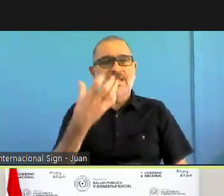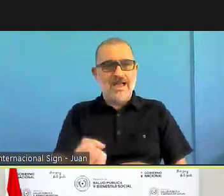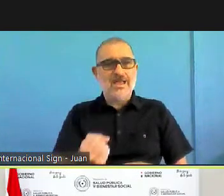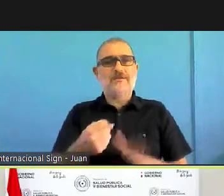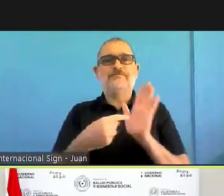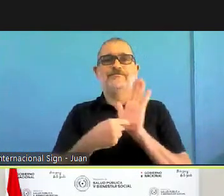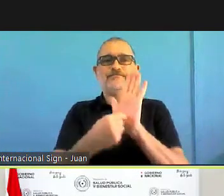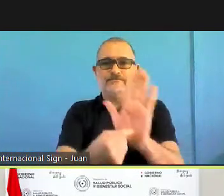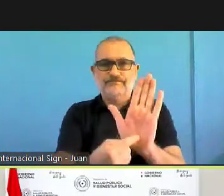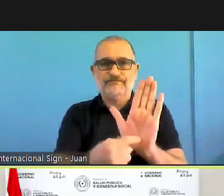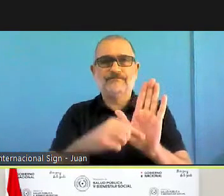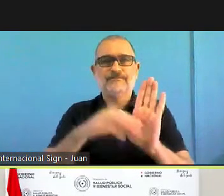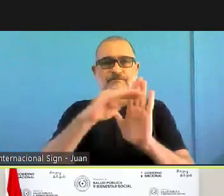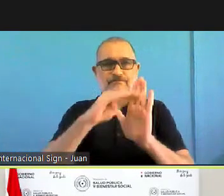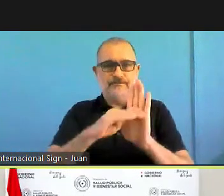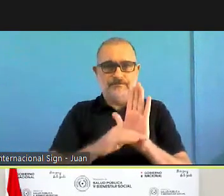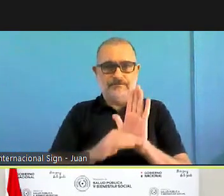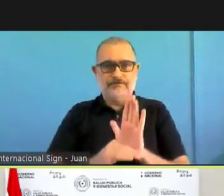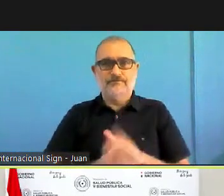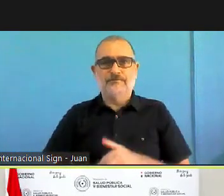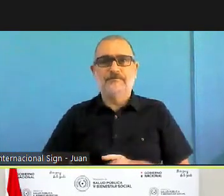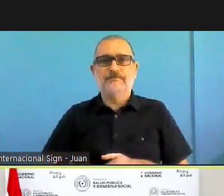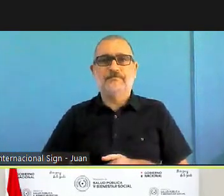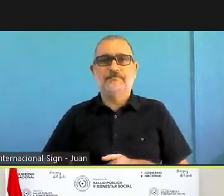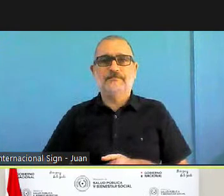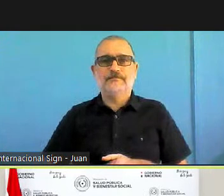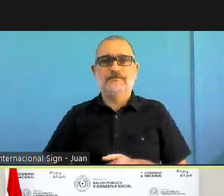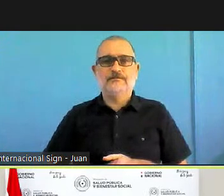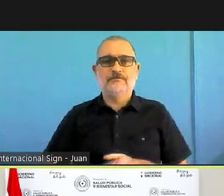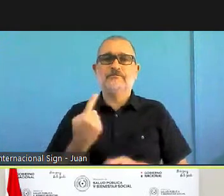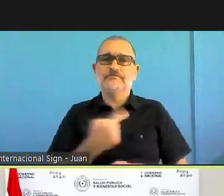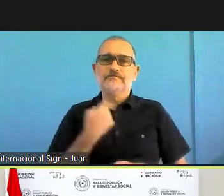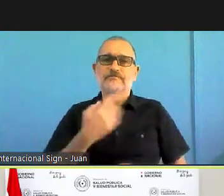for the 18 regions in the country.